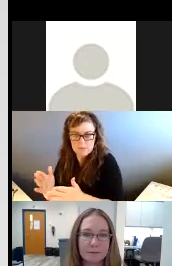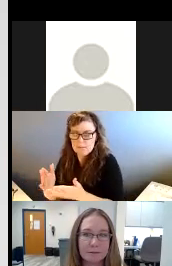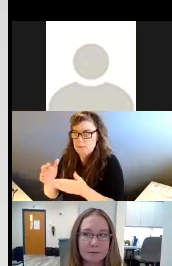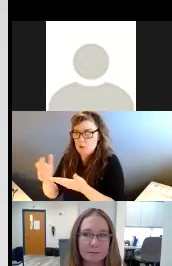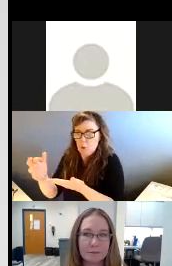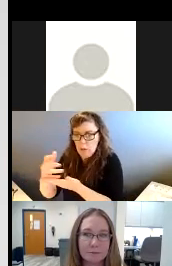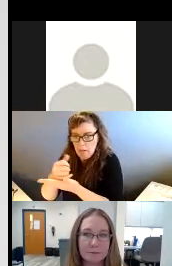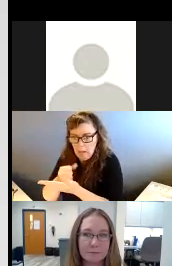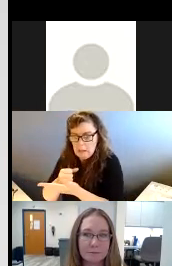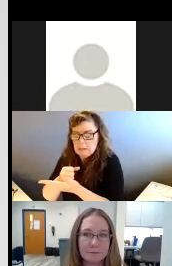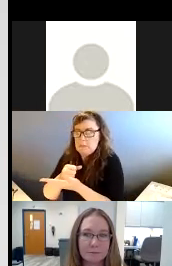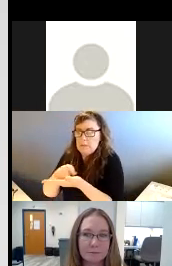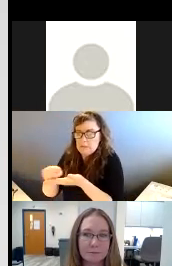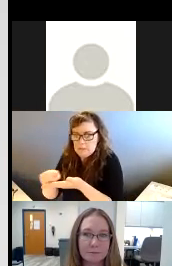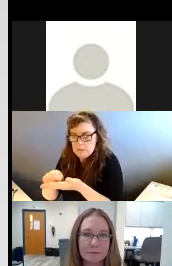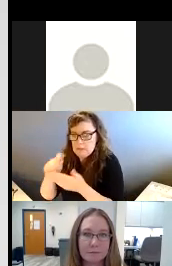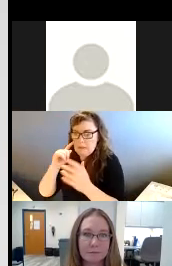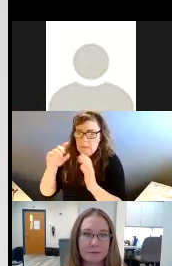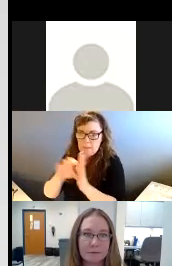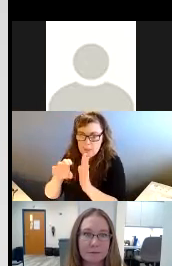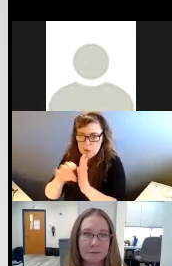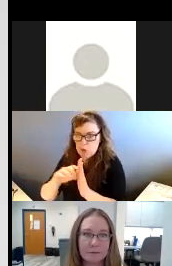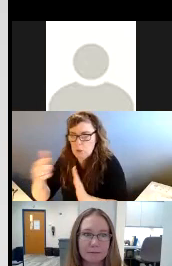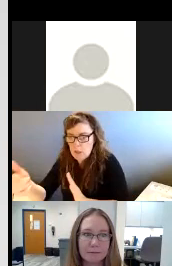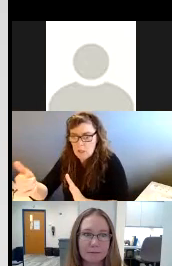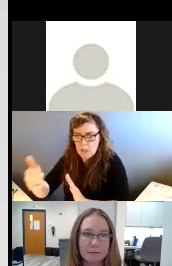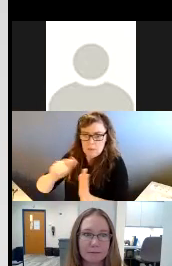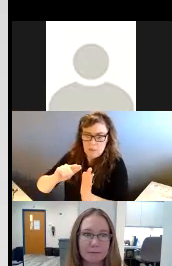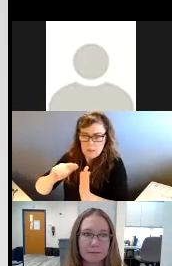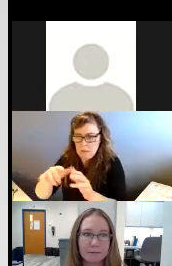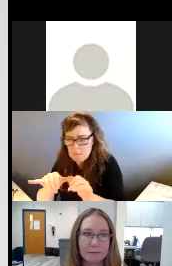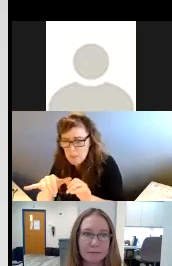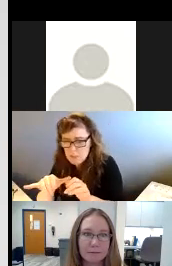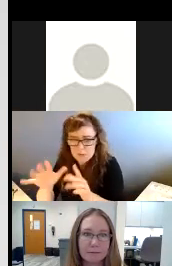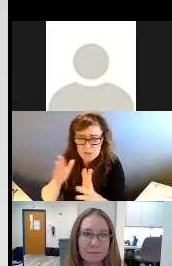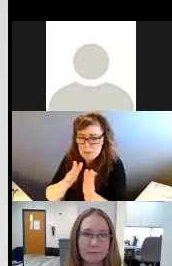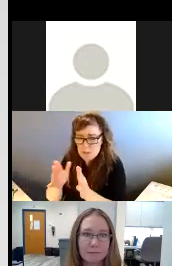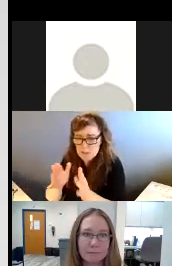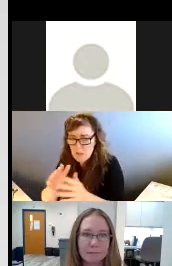GOING BACK AND FORTH GETTING PICTURES AND MEASUREMENTS WAS SUCH A LONG AND BURDENSOME PROCESS.